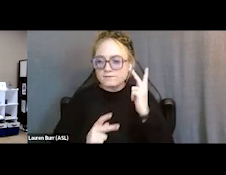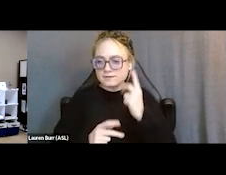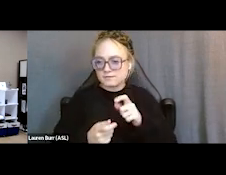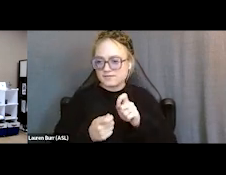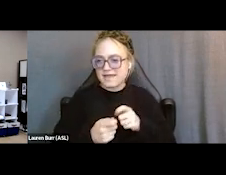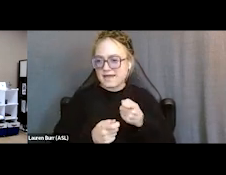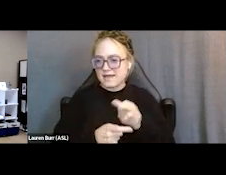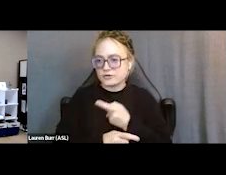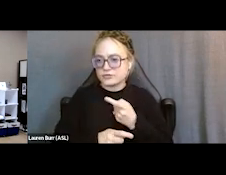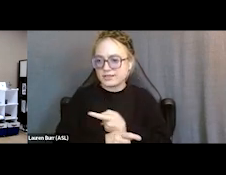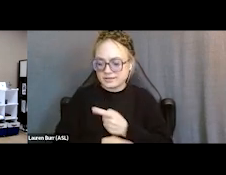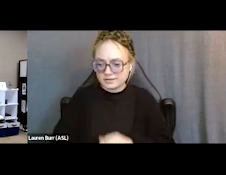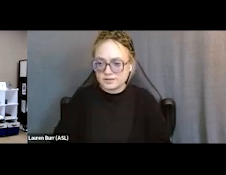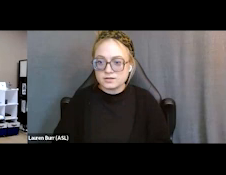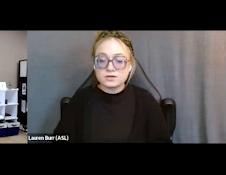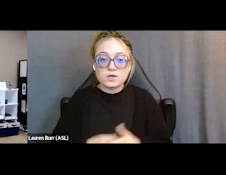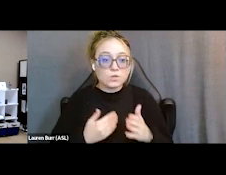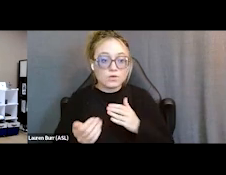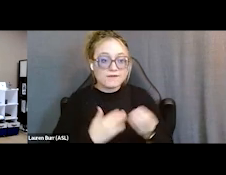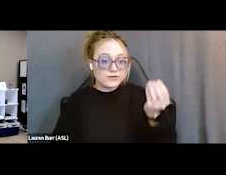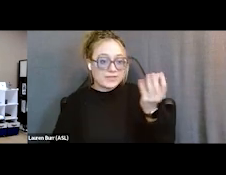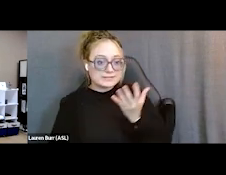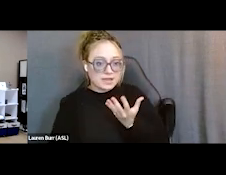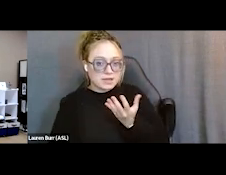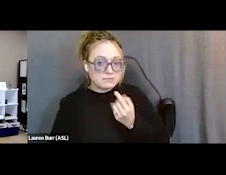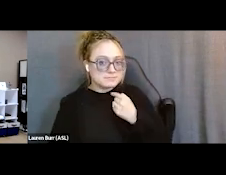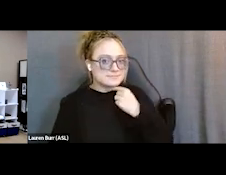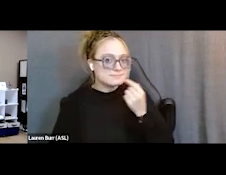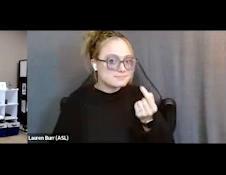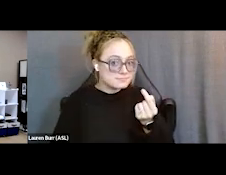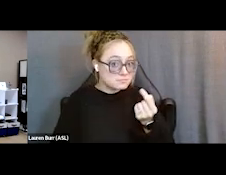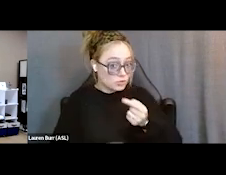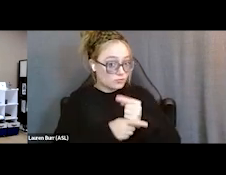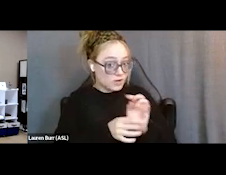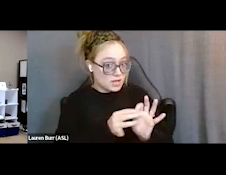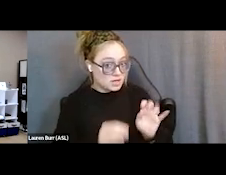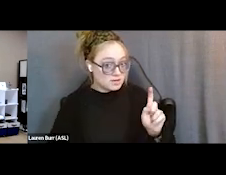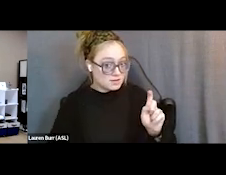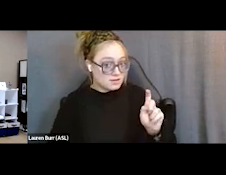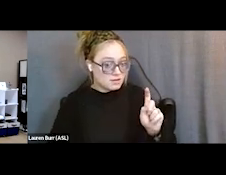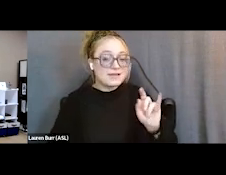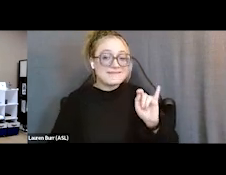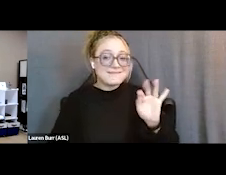So restating back what someone tells you and seeing if you have it right and also being open to if you misunderstood,